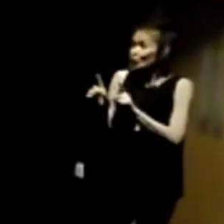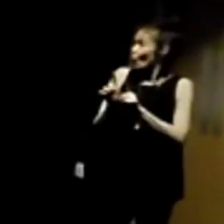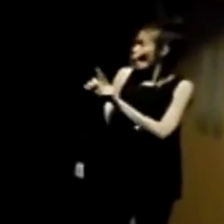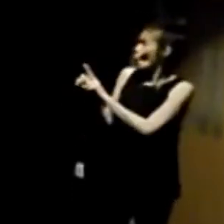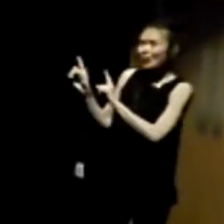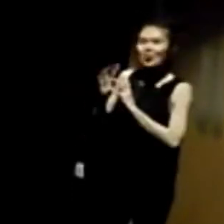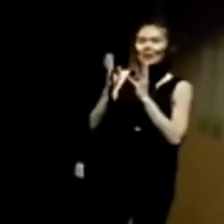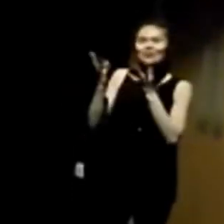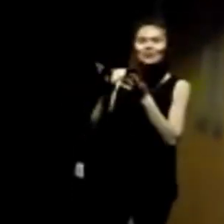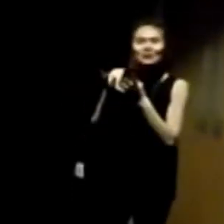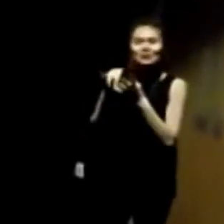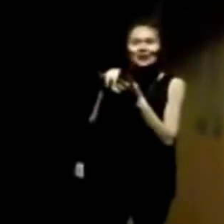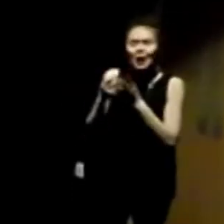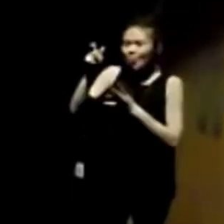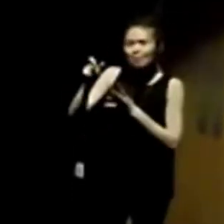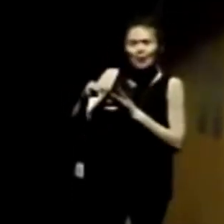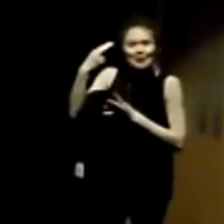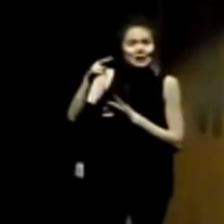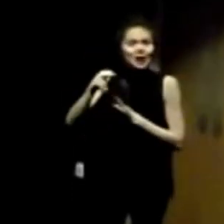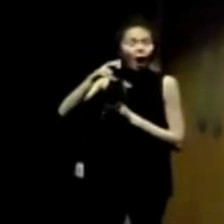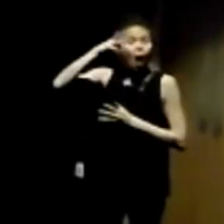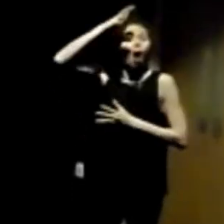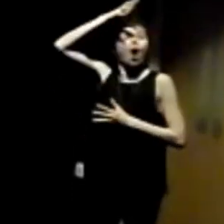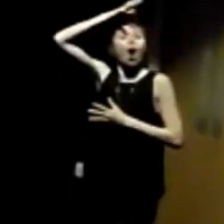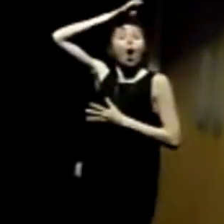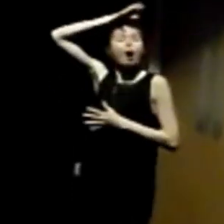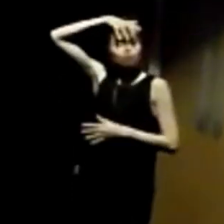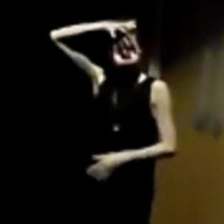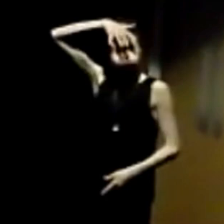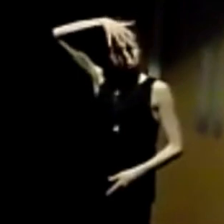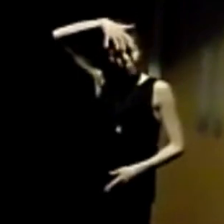will know Boris Piffle Johnson as a - Boris is here. LAUGHTER